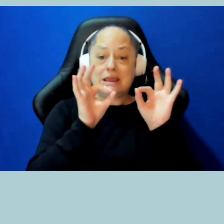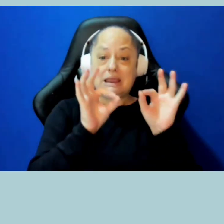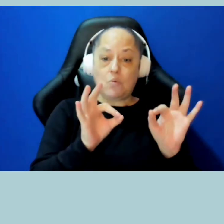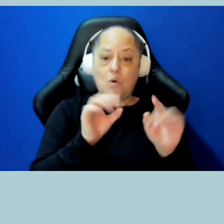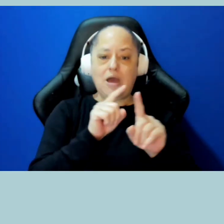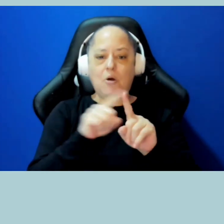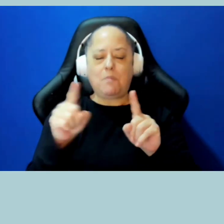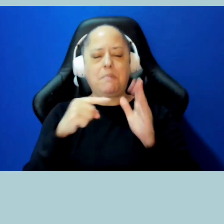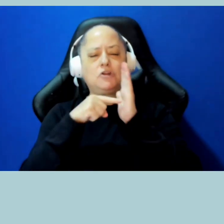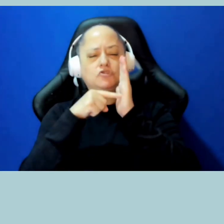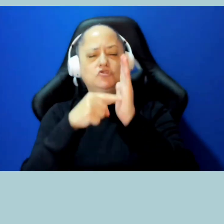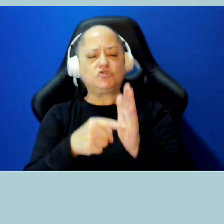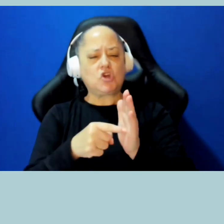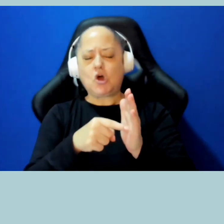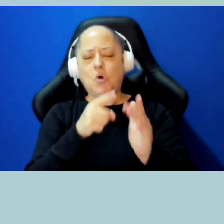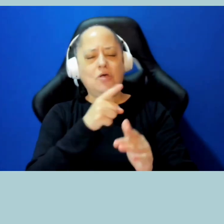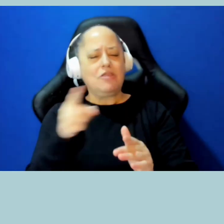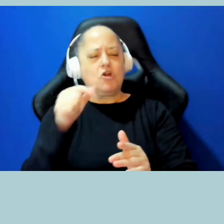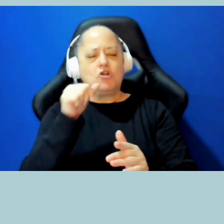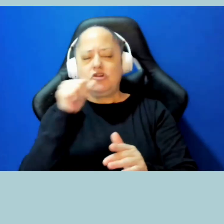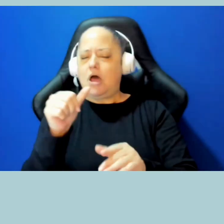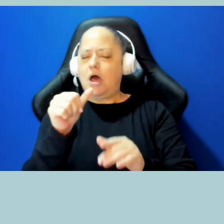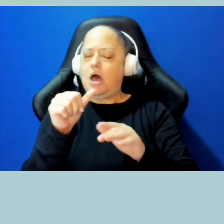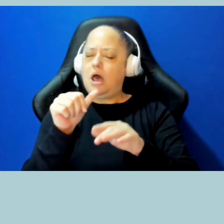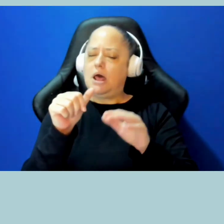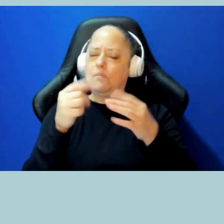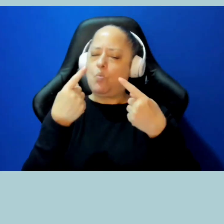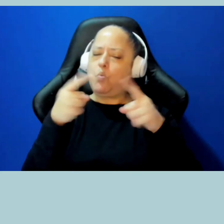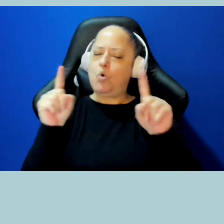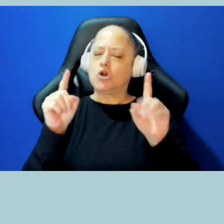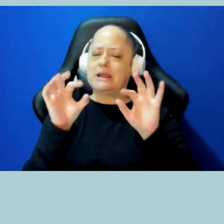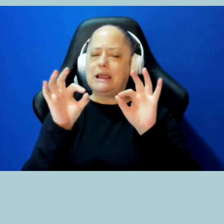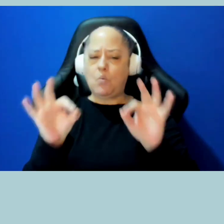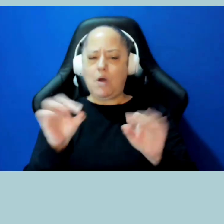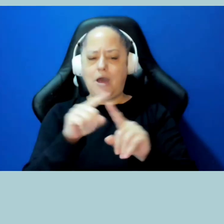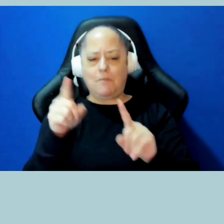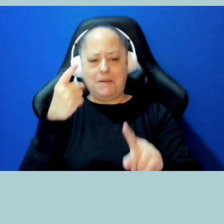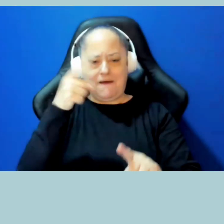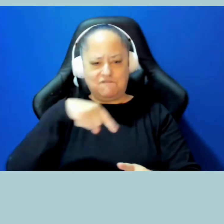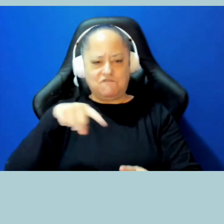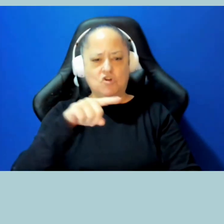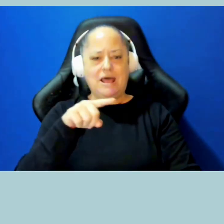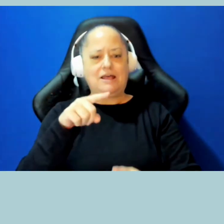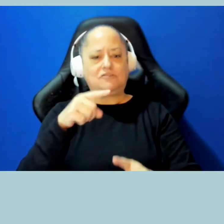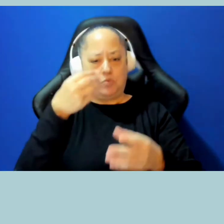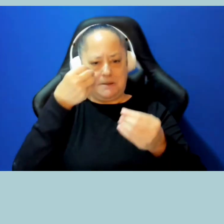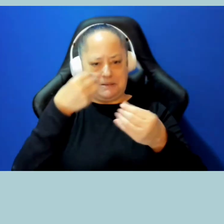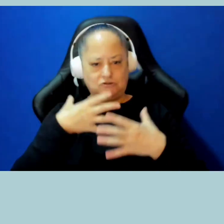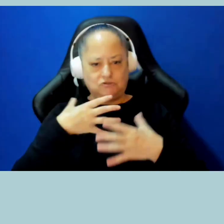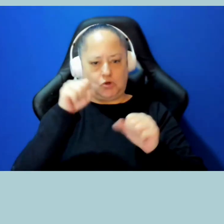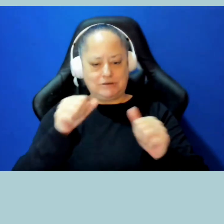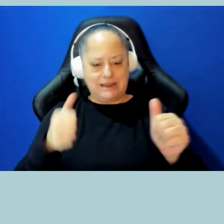in a certain way they're not working well. Then there are other things. But for us, we have been told that we can pursue this and we can highlight